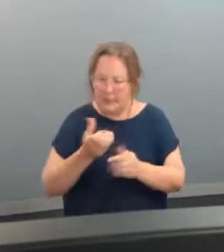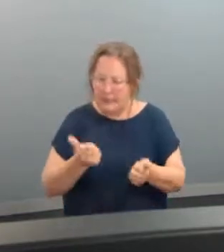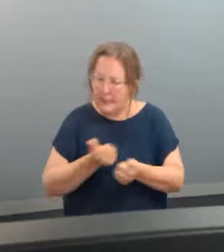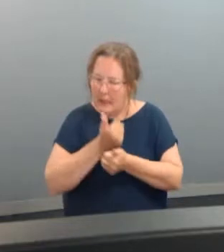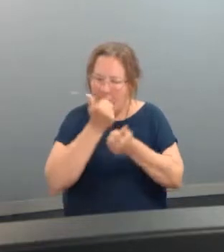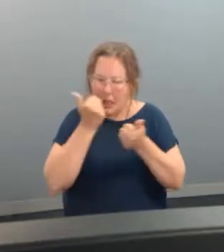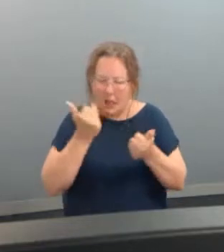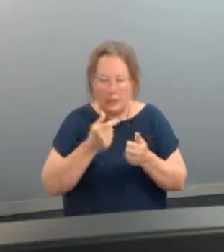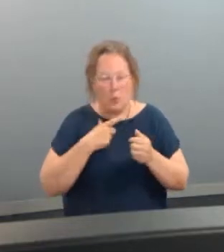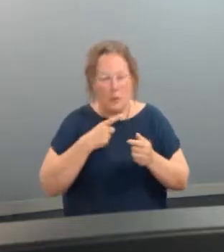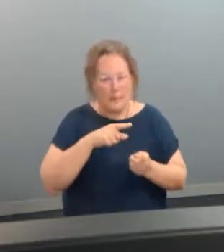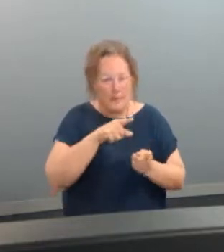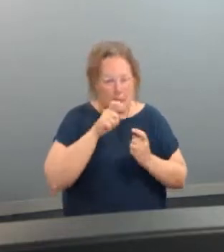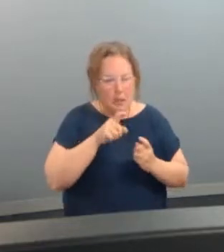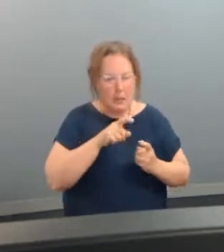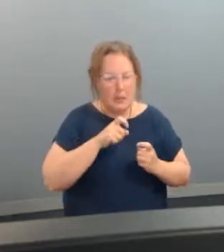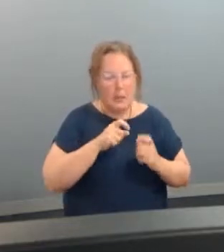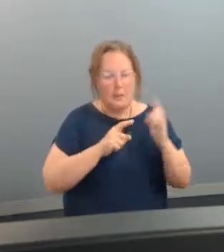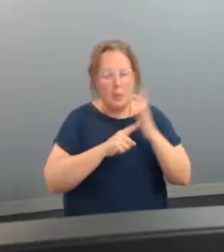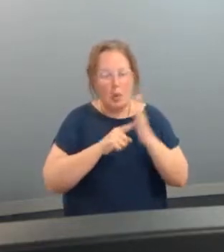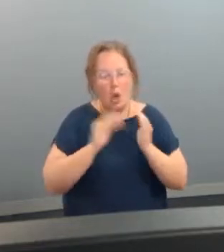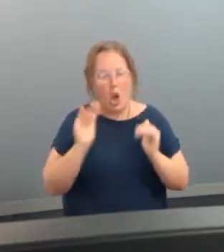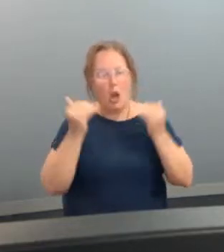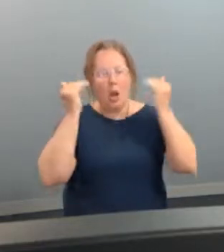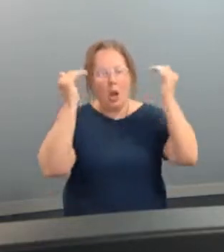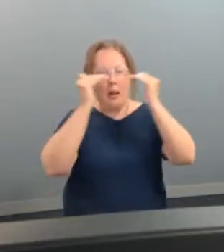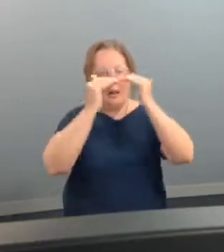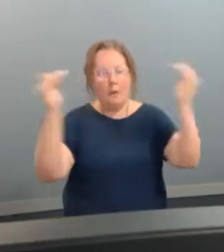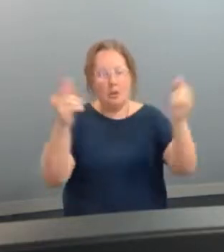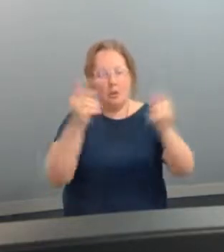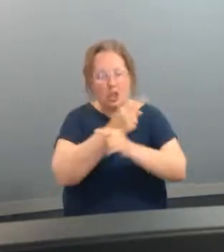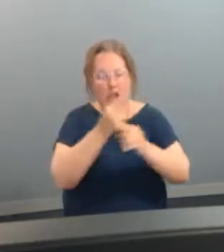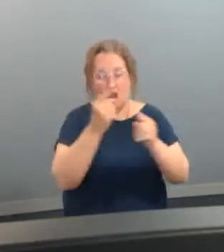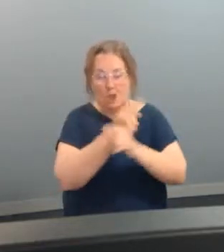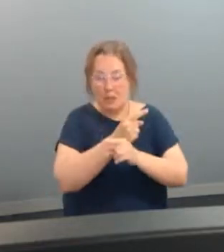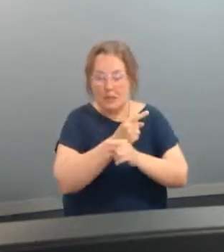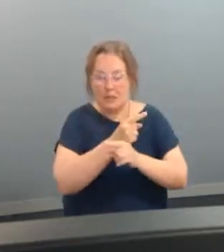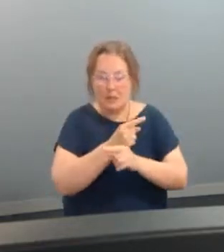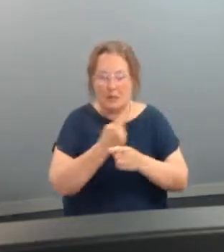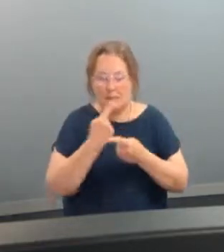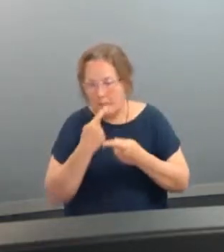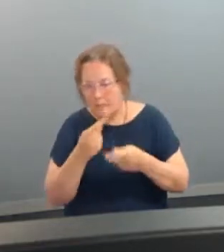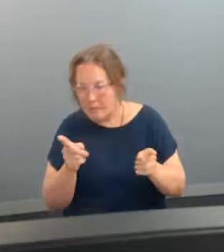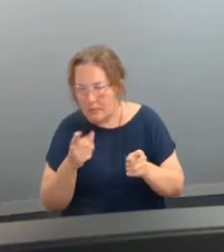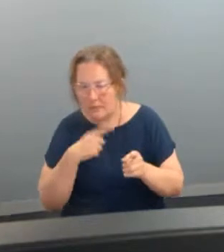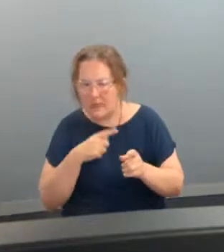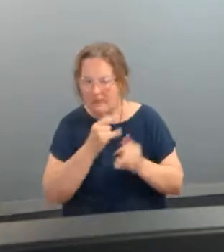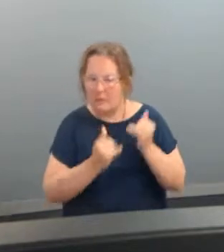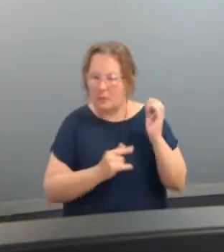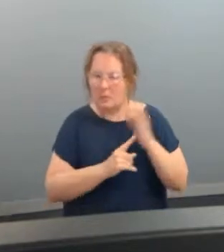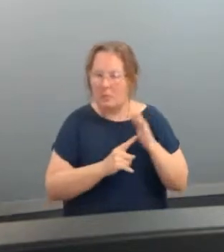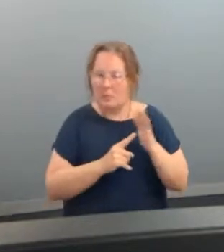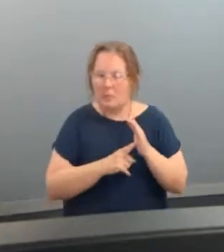is a lot of information to d gest, and we tried to pick out the really important high-level changes, because